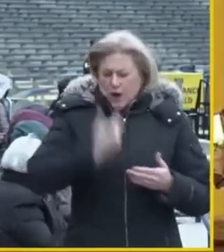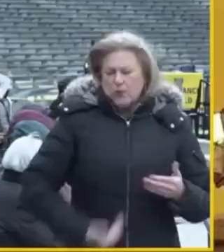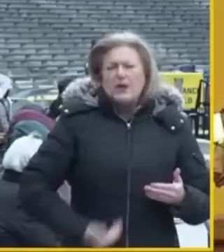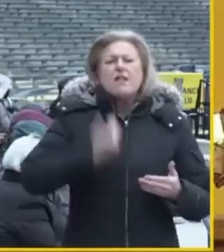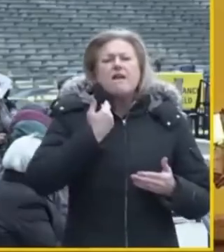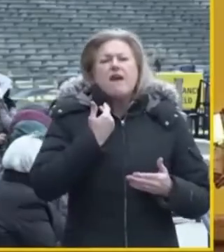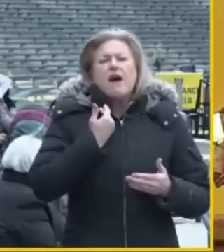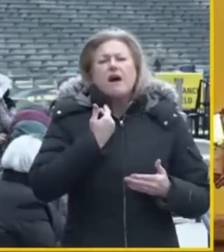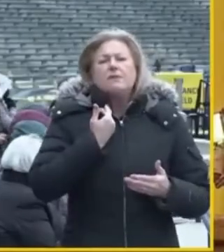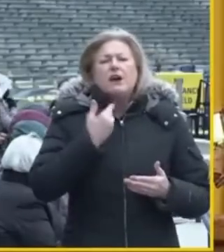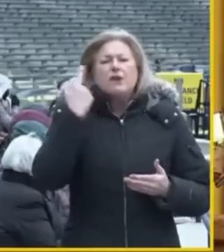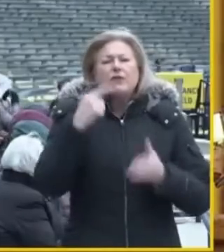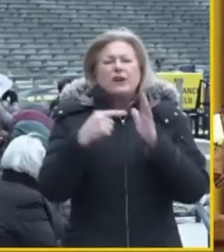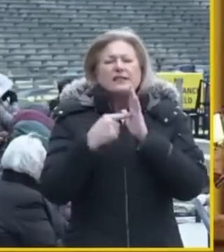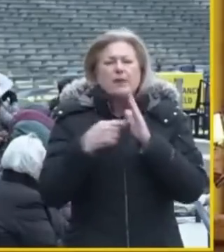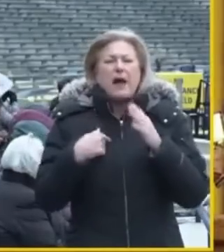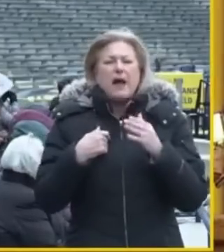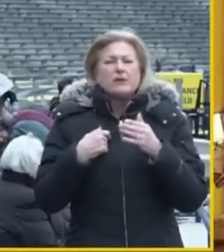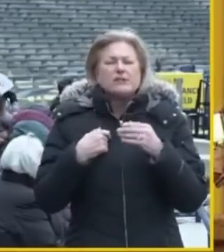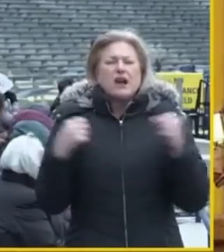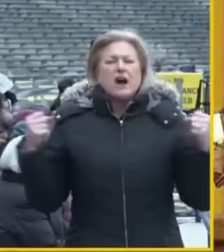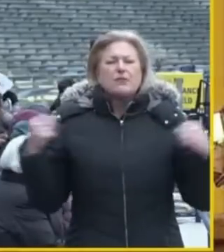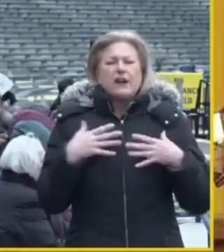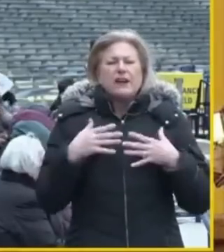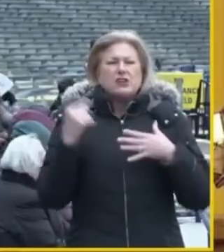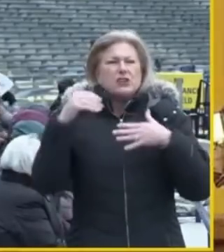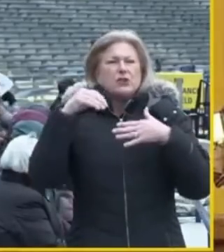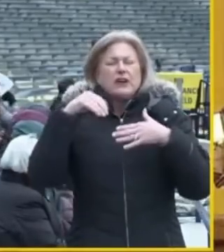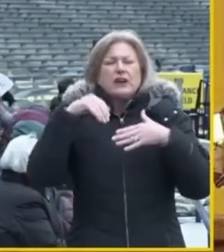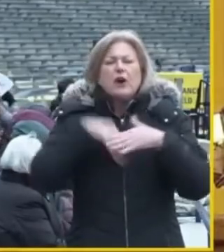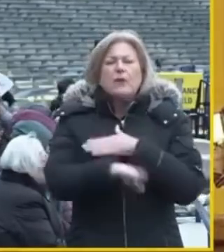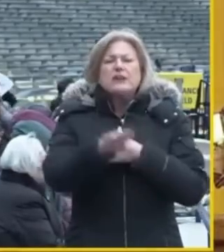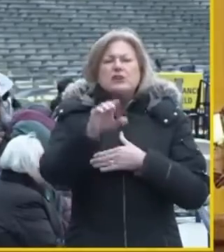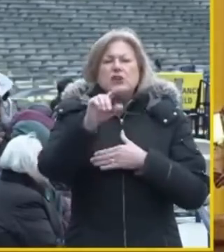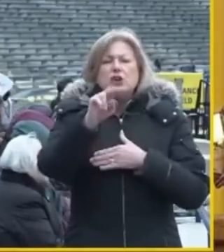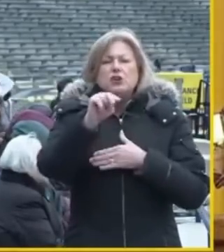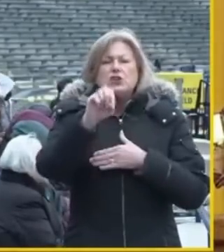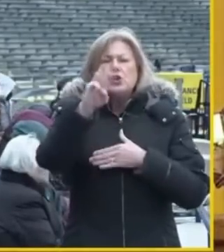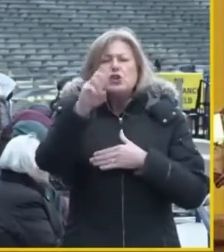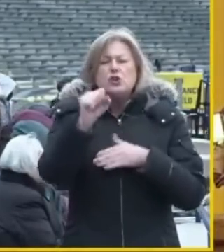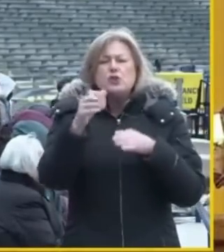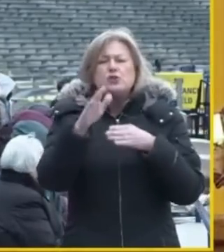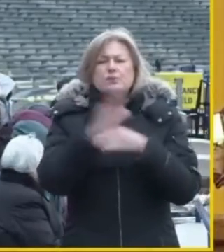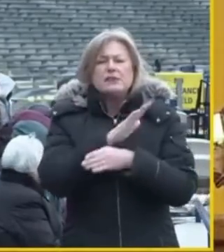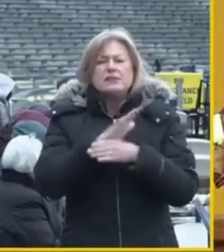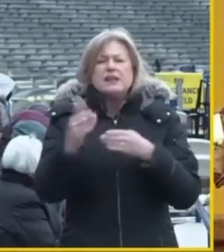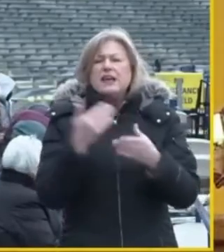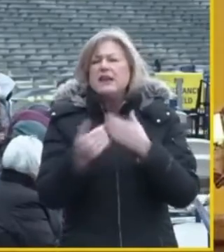For example, I was terrified to enter into the news business, even though I knew I wanted to be a journalist.